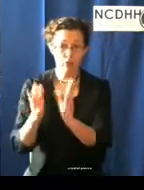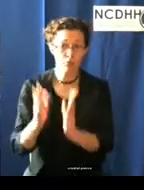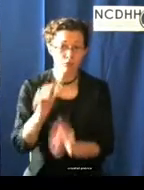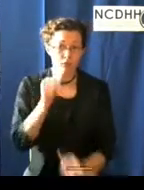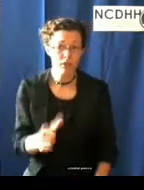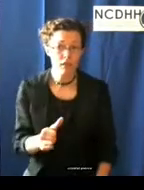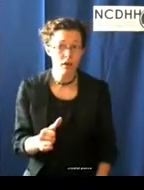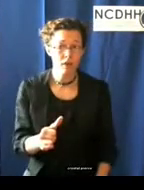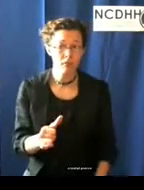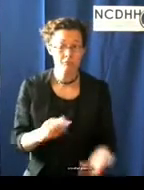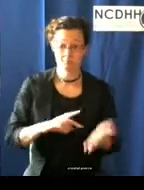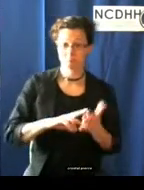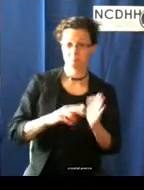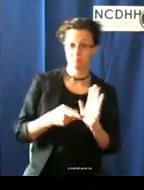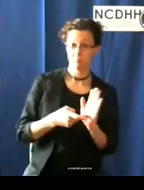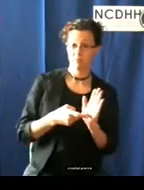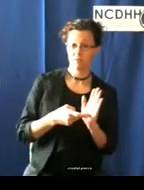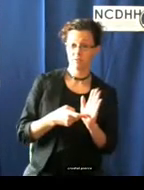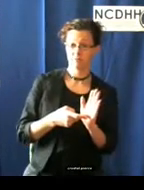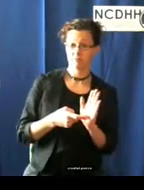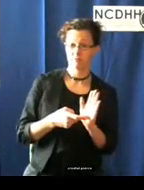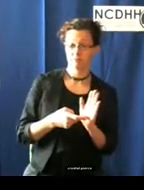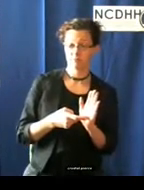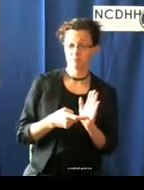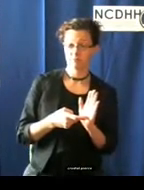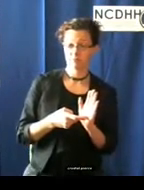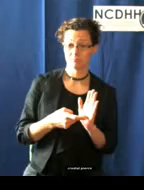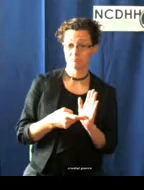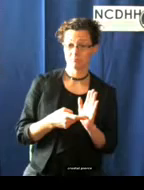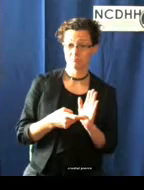THAT DOES NOT MEAN THAT THEY CAN PROVIDE YOU THAT THEY HAVE TO